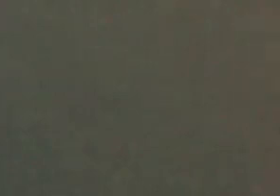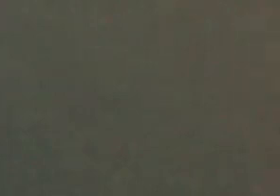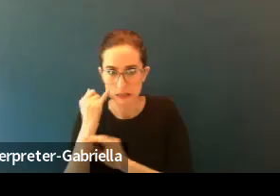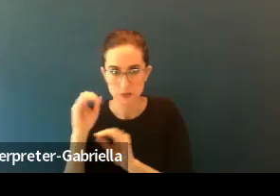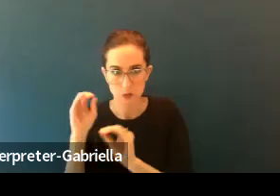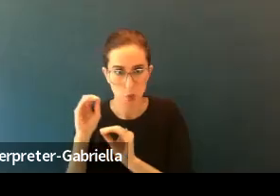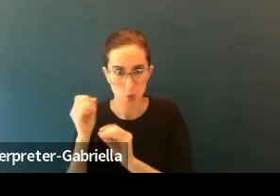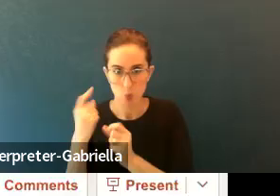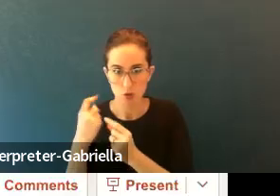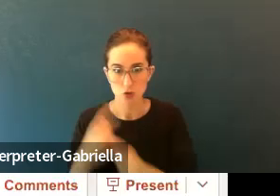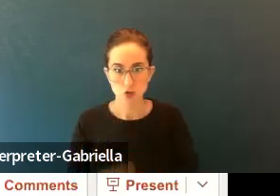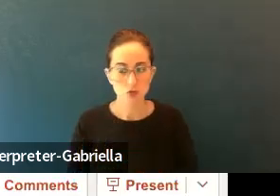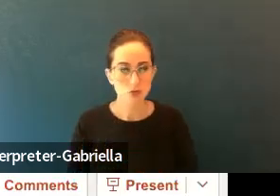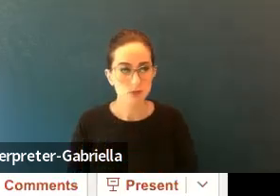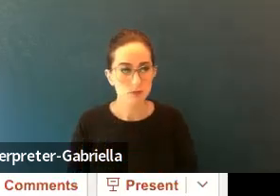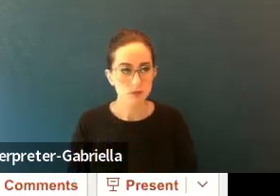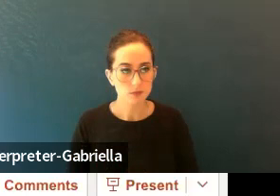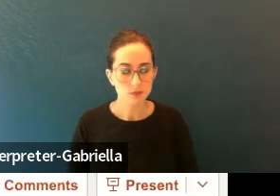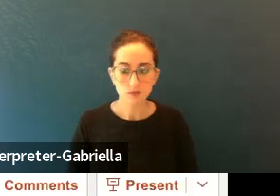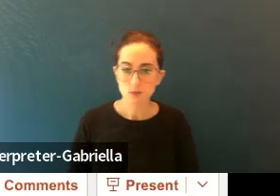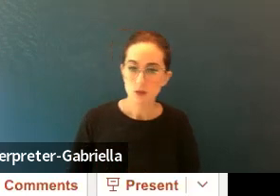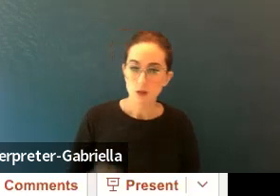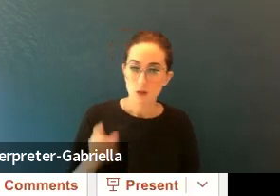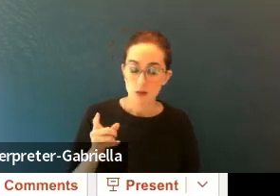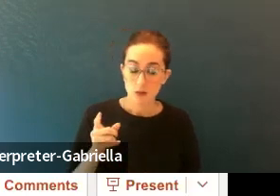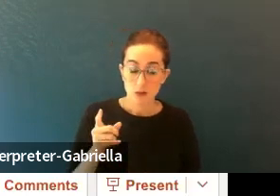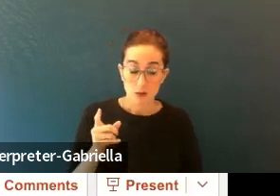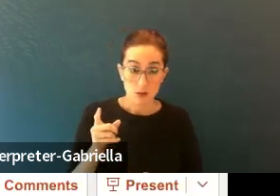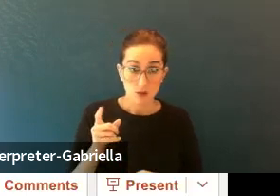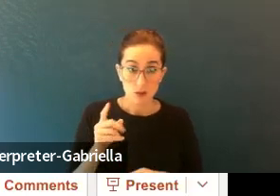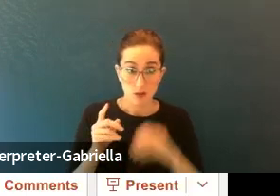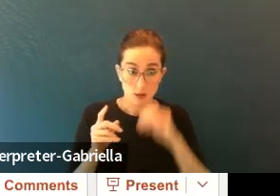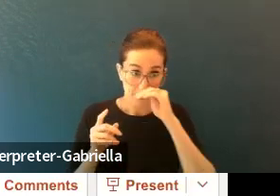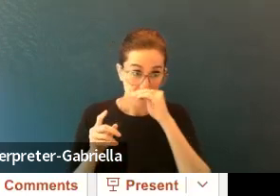and the one dashboard does have that additional Asian breakdown filter is